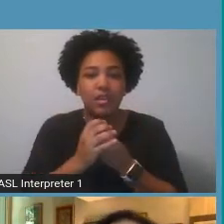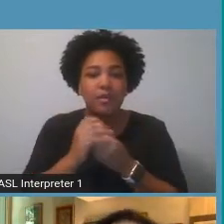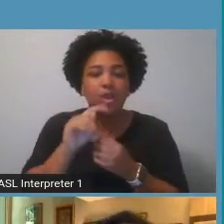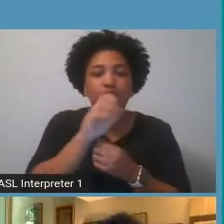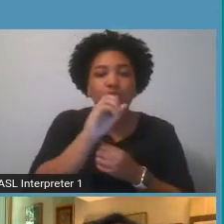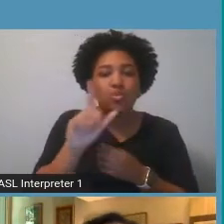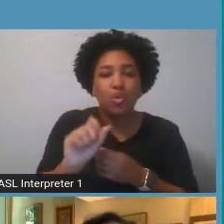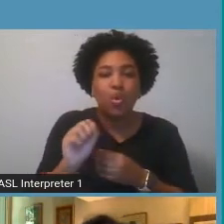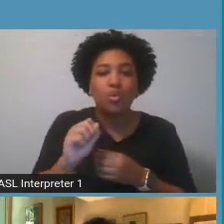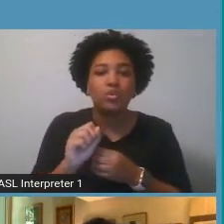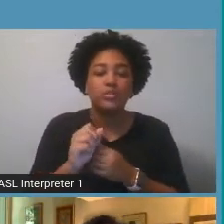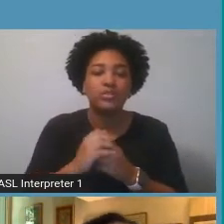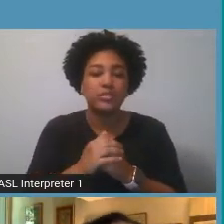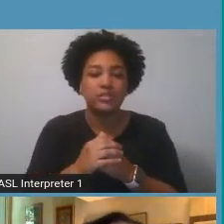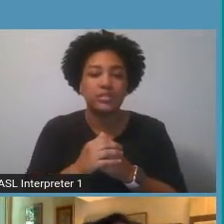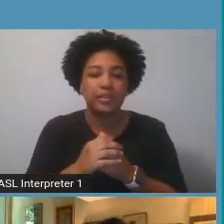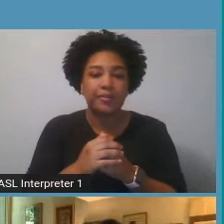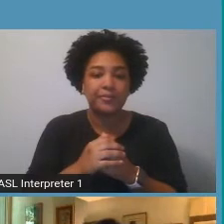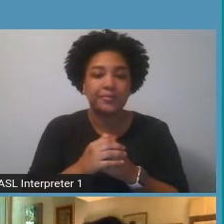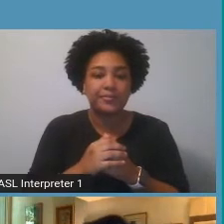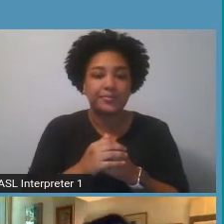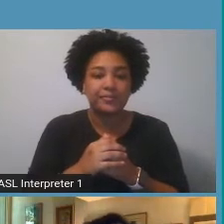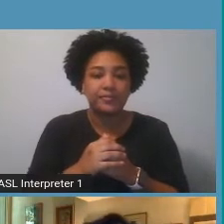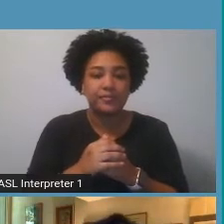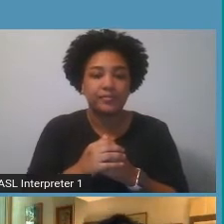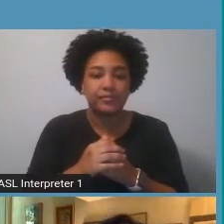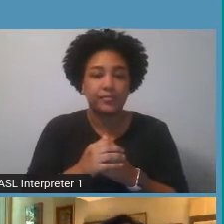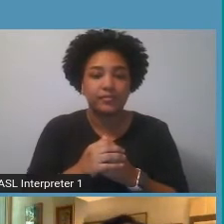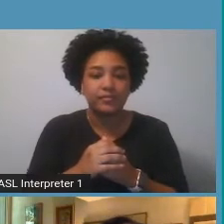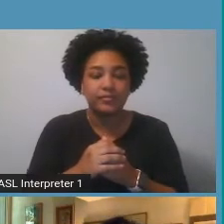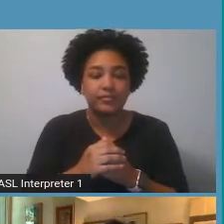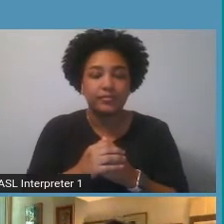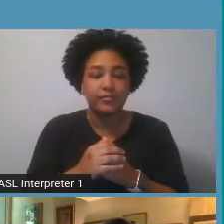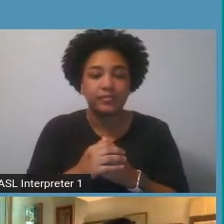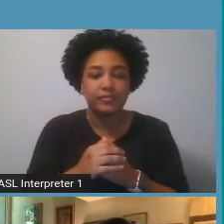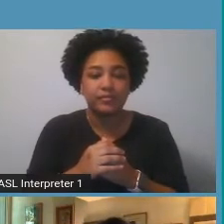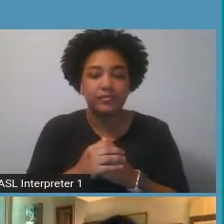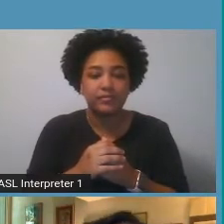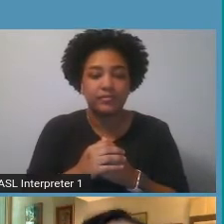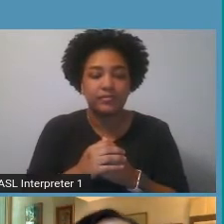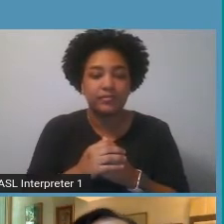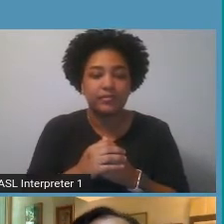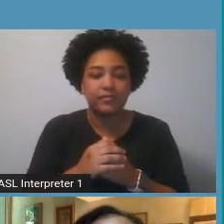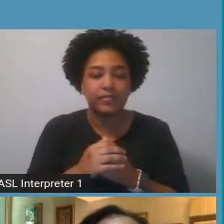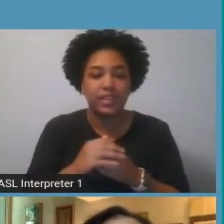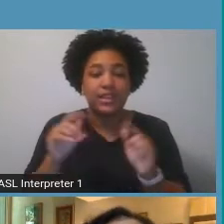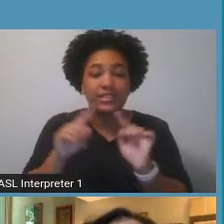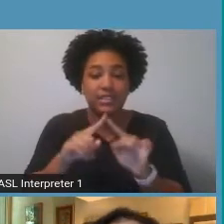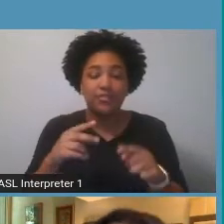offer rich linear and nonlinear material so multiple voices can be heard, these